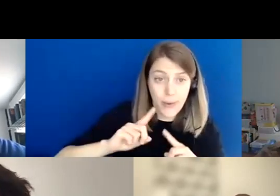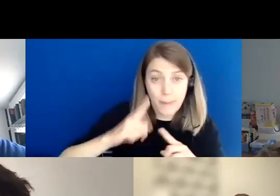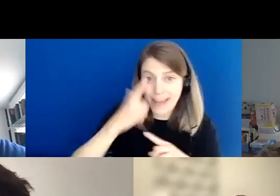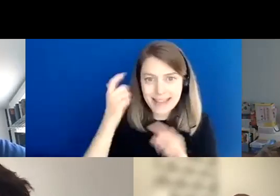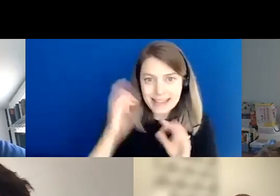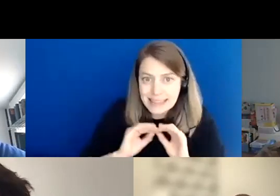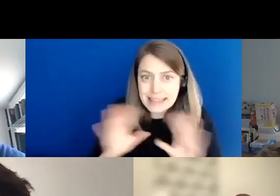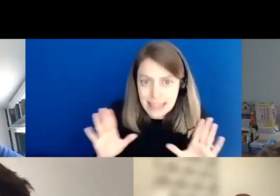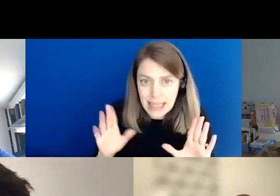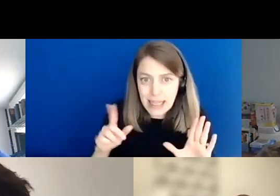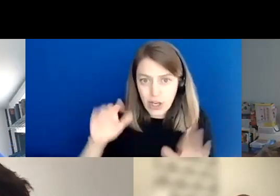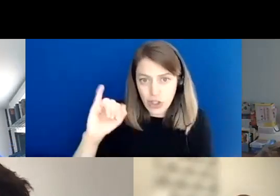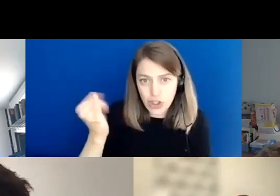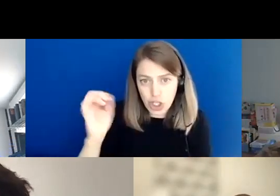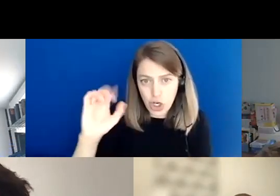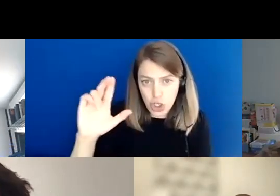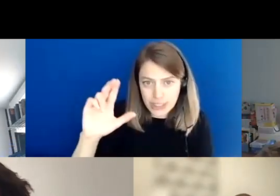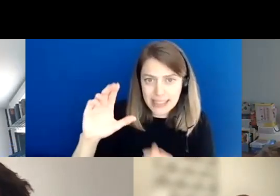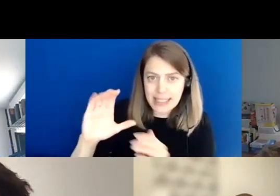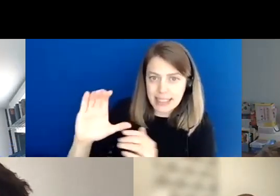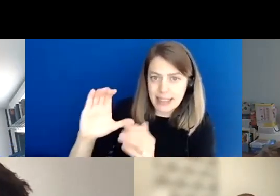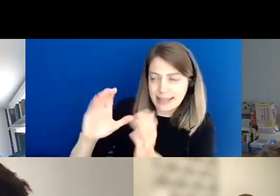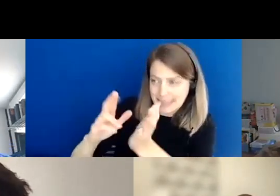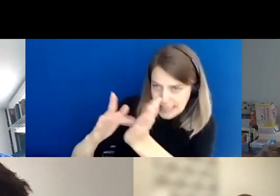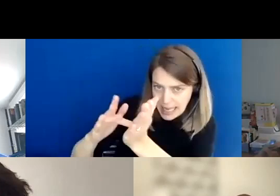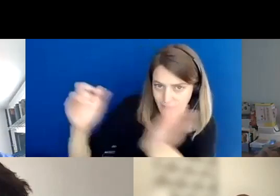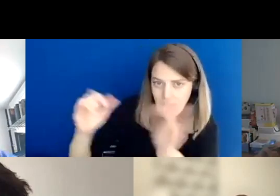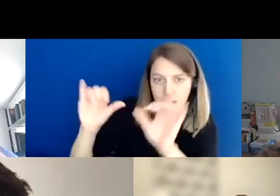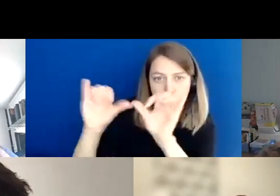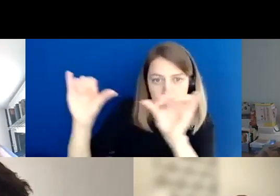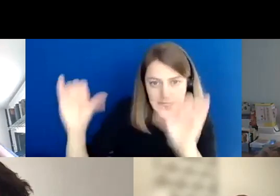advantage of systemic racism and a lack